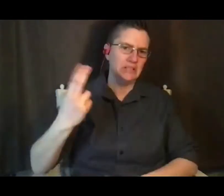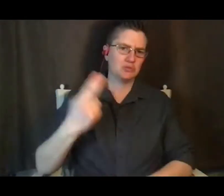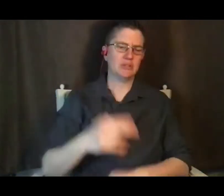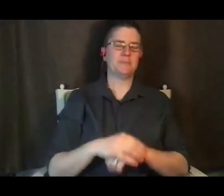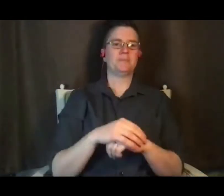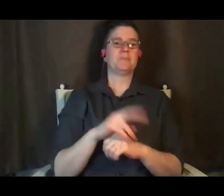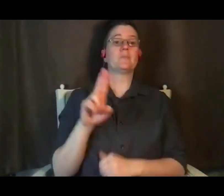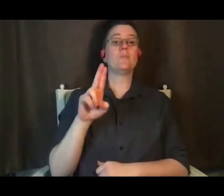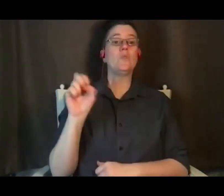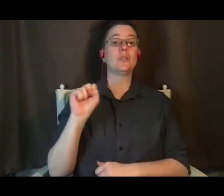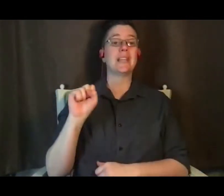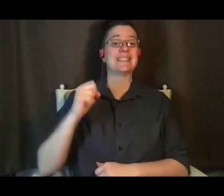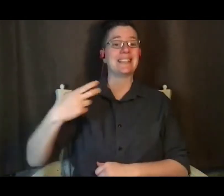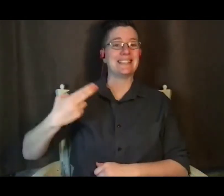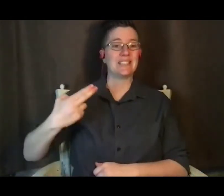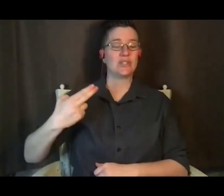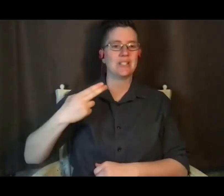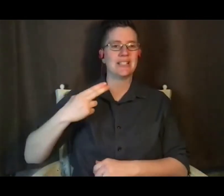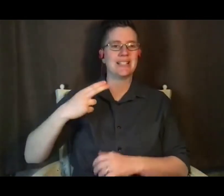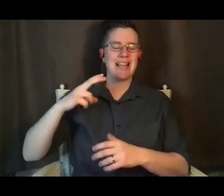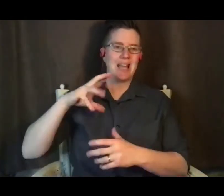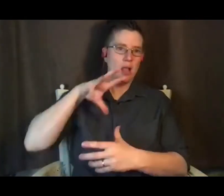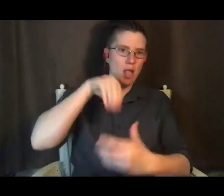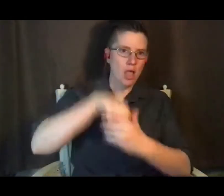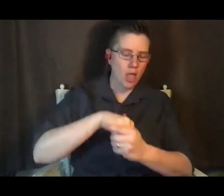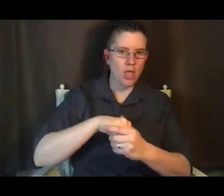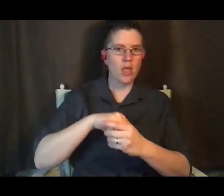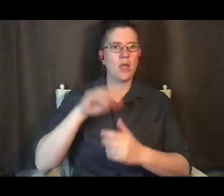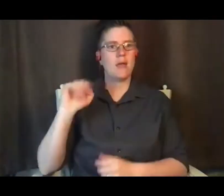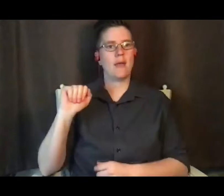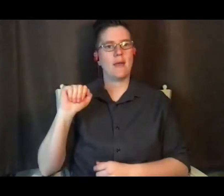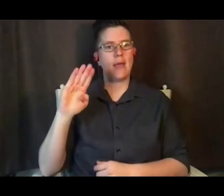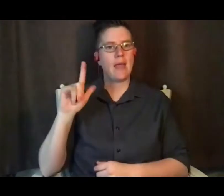ableism into our immigration laws as to who would be allowed to immigrate into the country